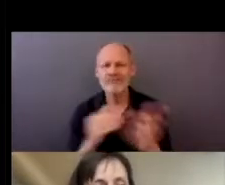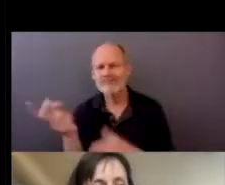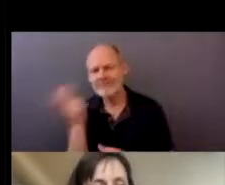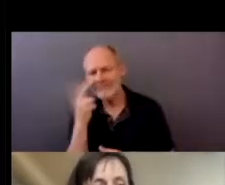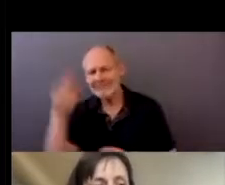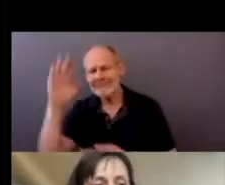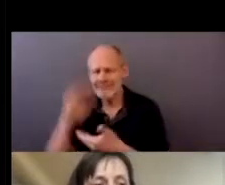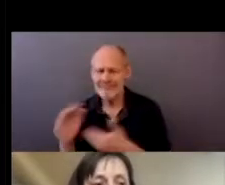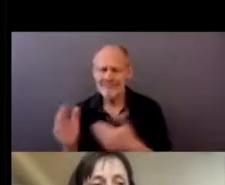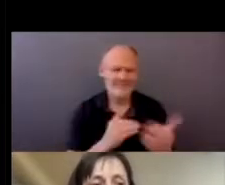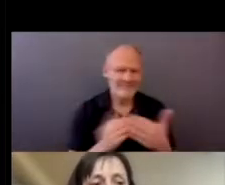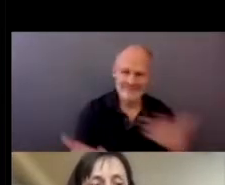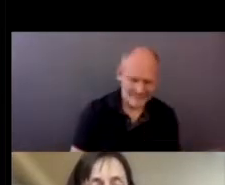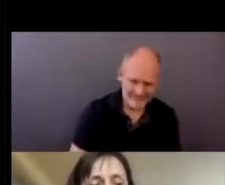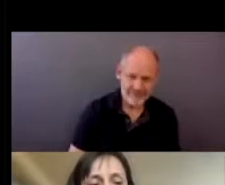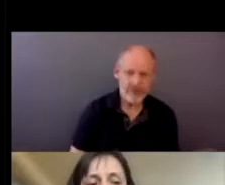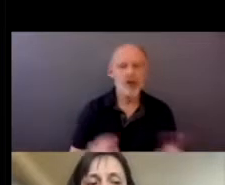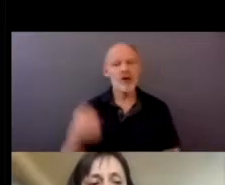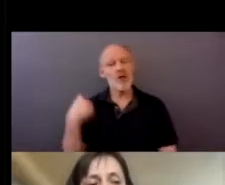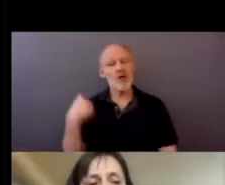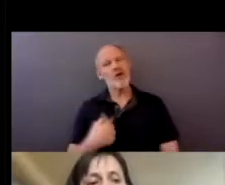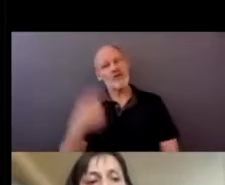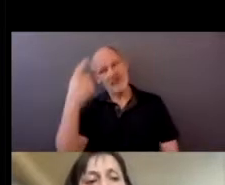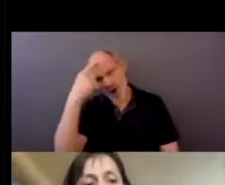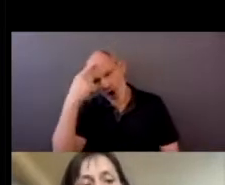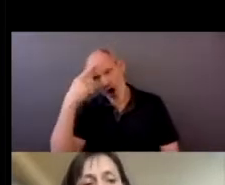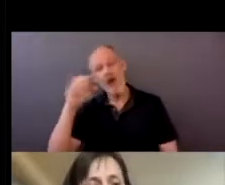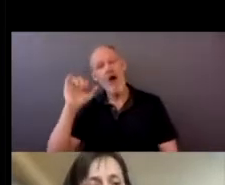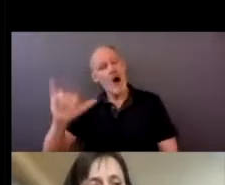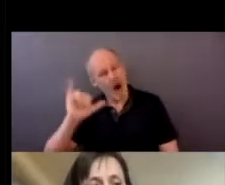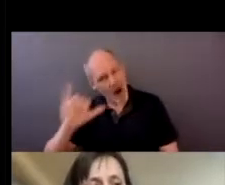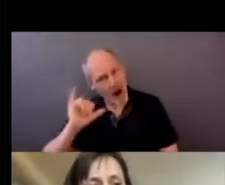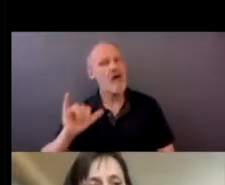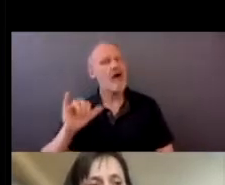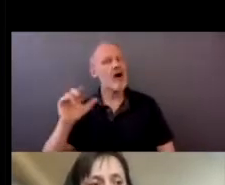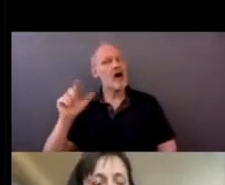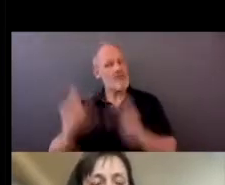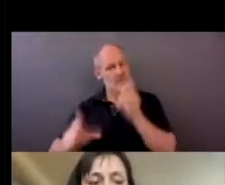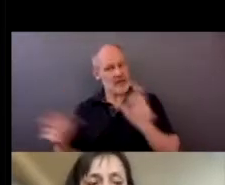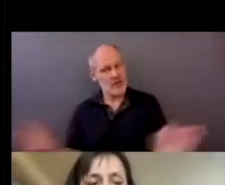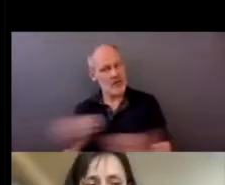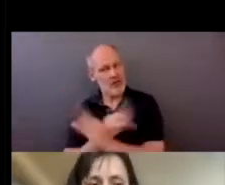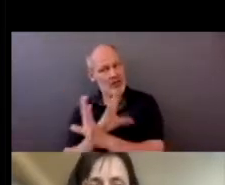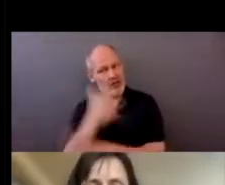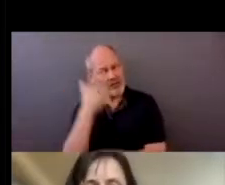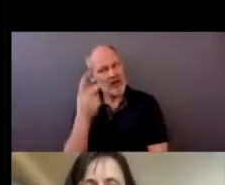impaired, and this changed how we transposed all our other programming for virtual presentation.